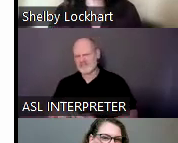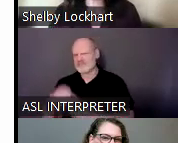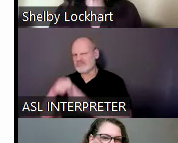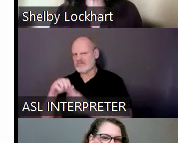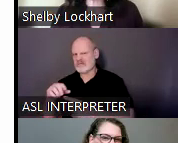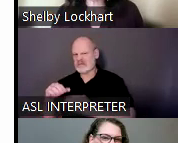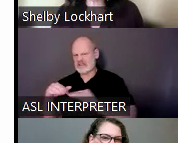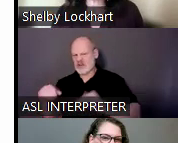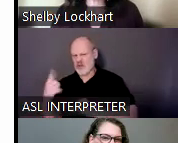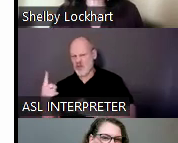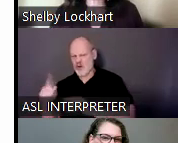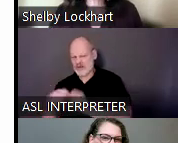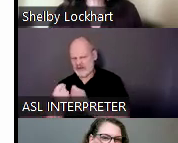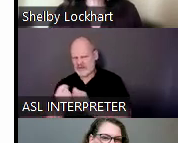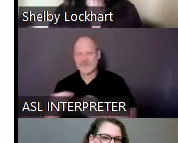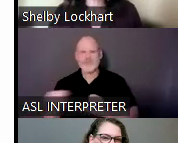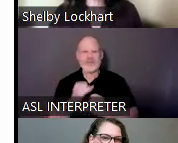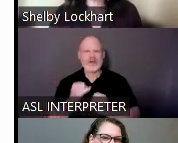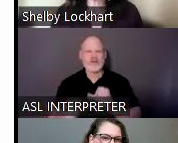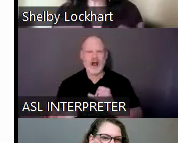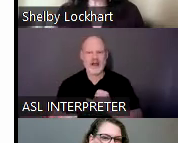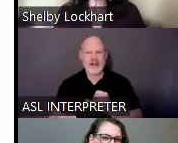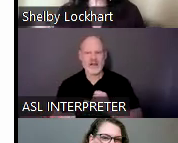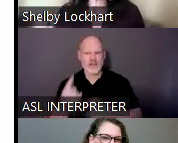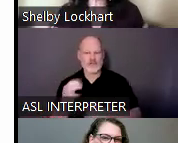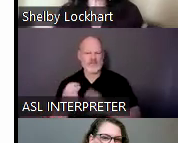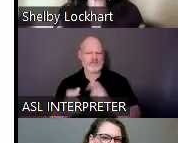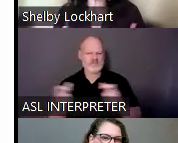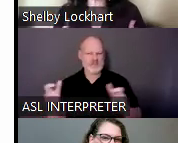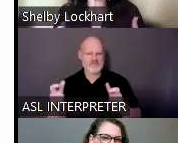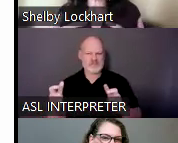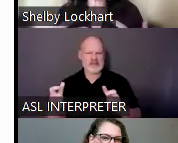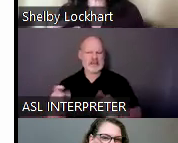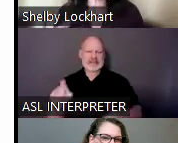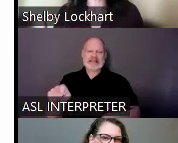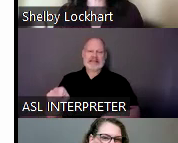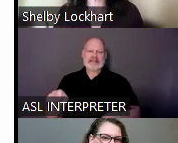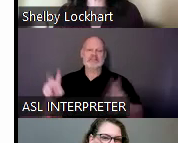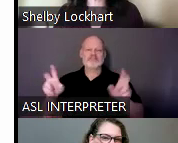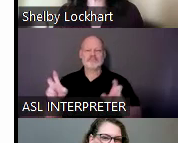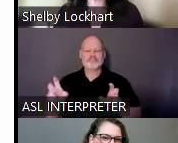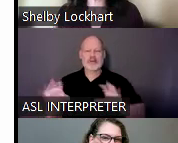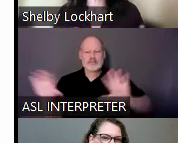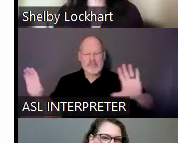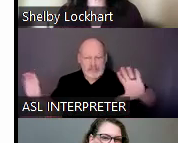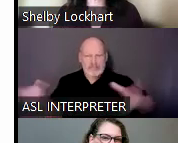finally, one of the big needs right now is this collective responsibility or culture of